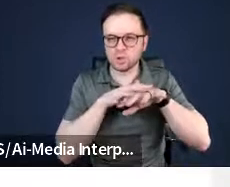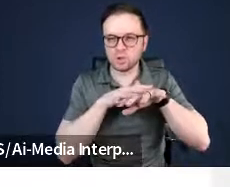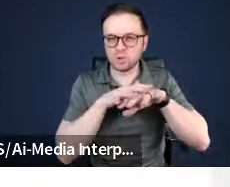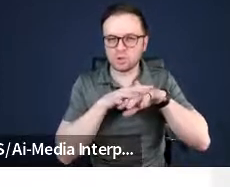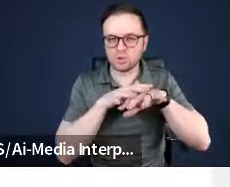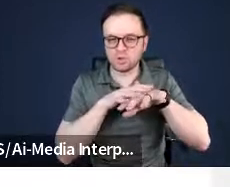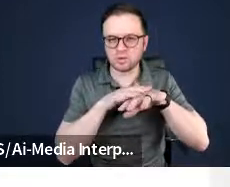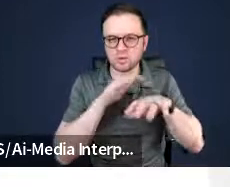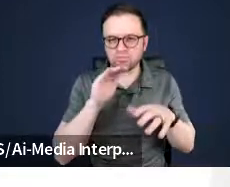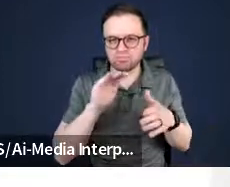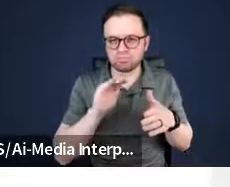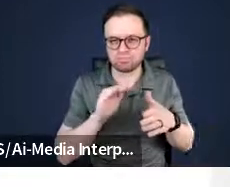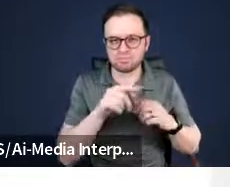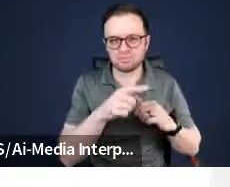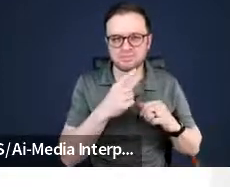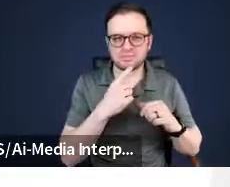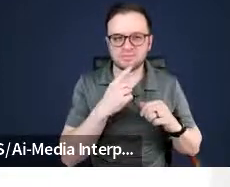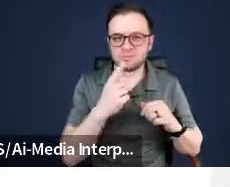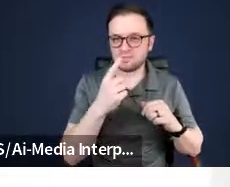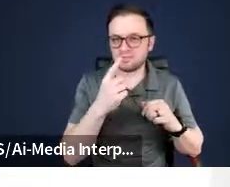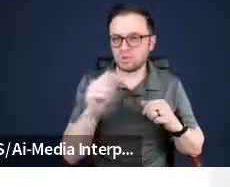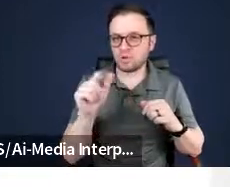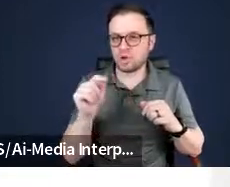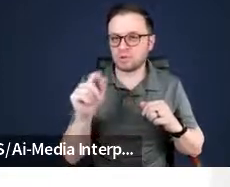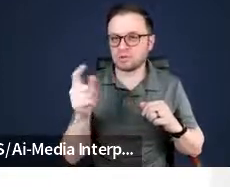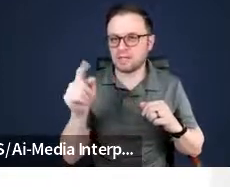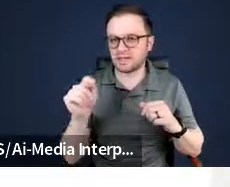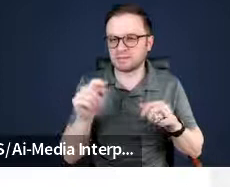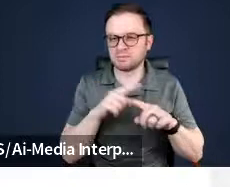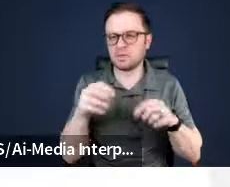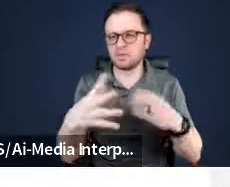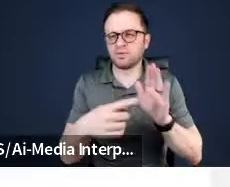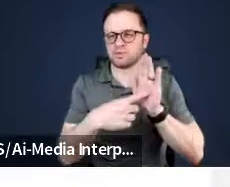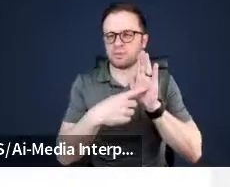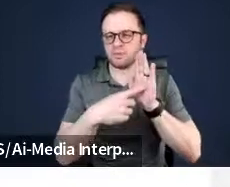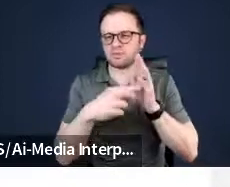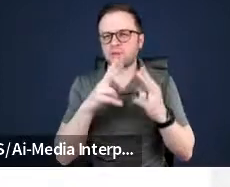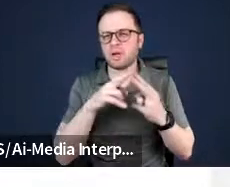lower, slower, slower, slower, slower, slower,